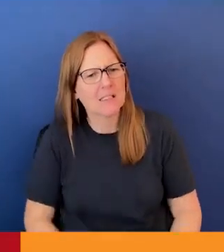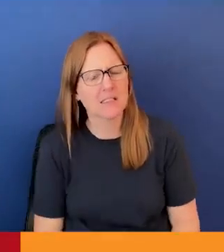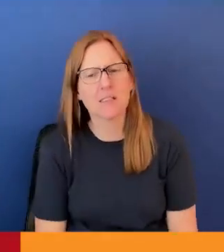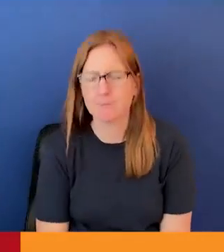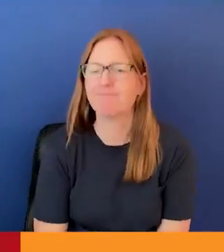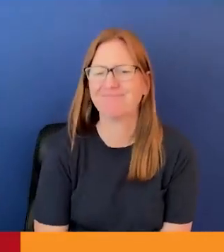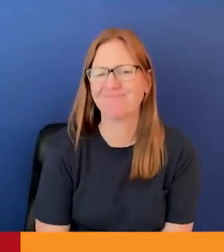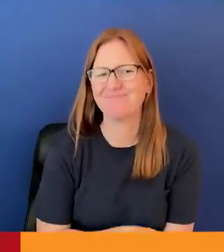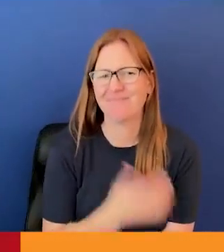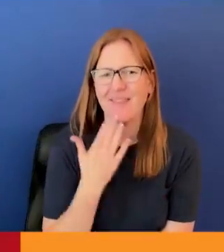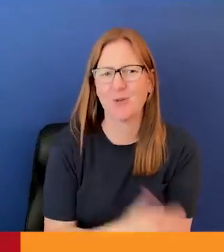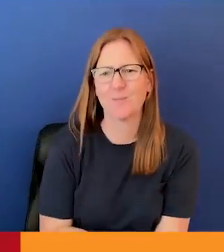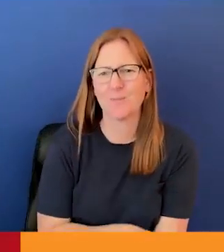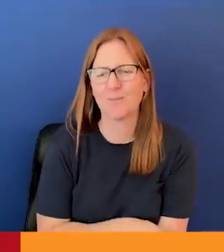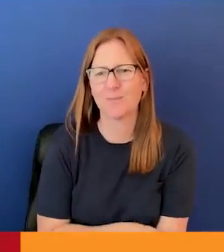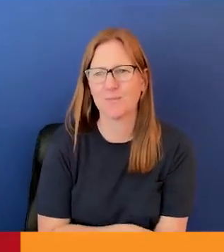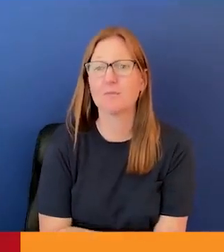[Camille Anoll-Hunter]: Thank you. [Jennifer Johnson]: Oh, okay.